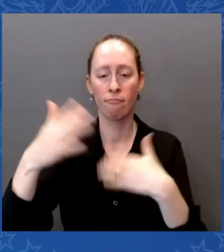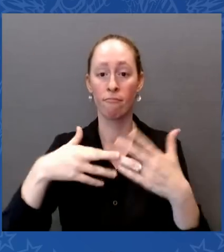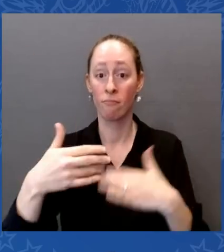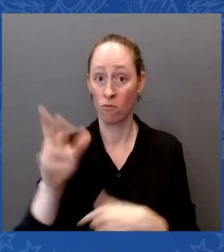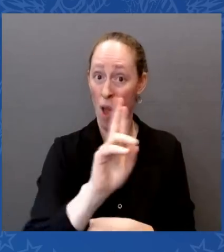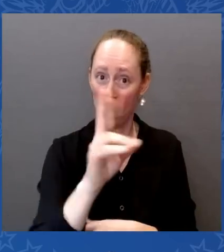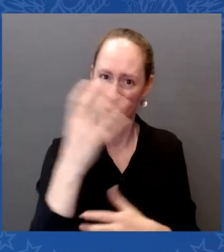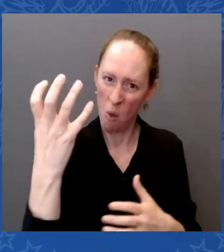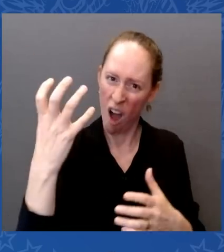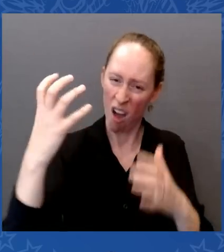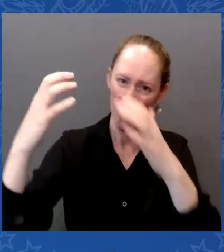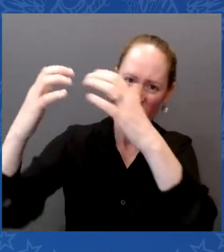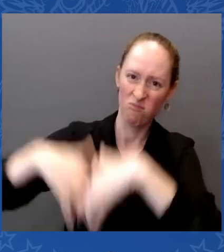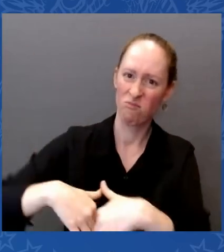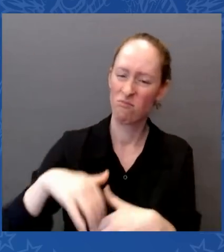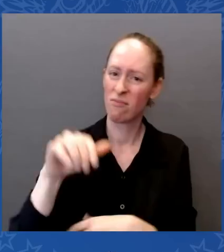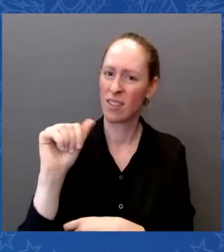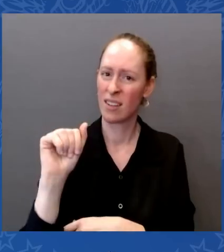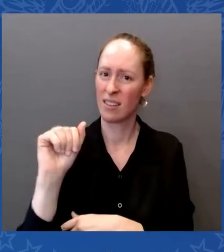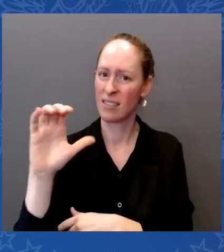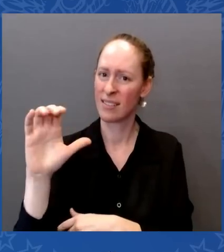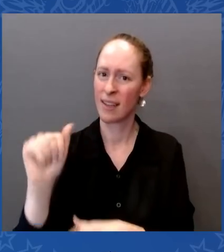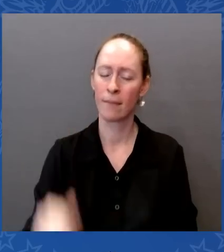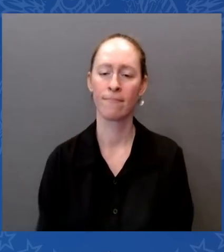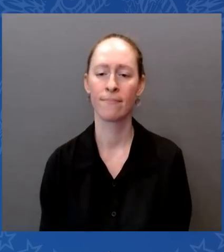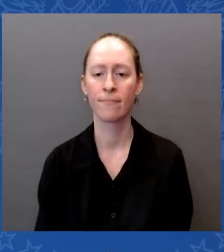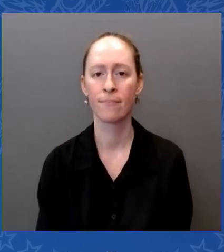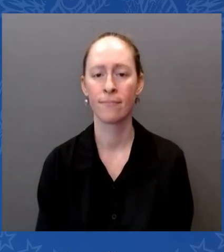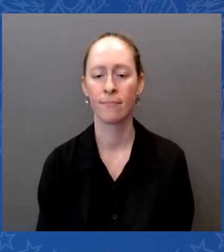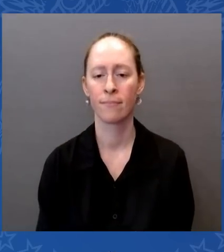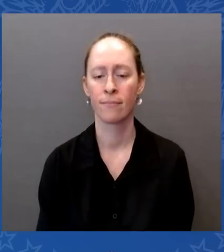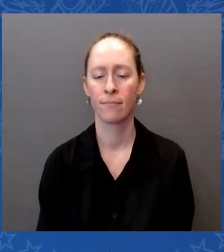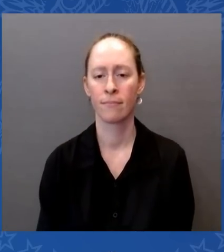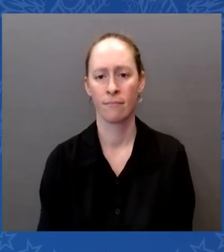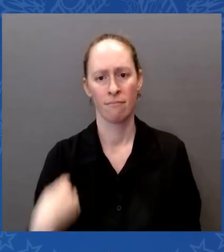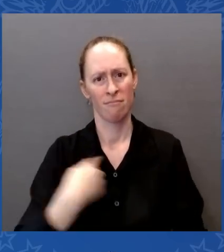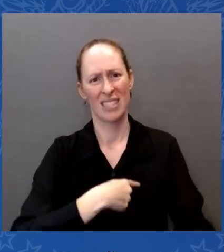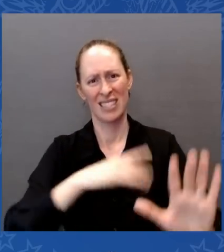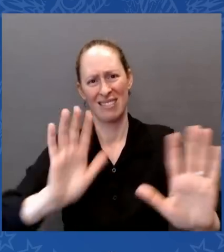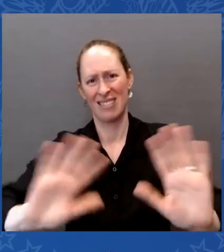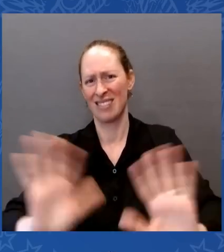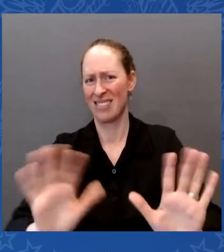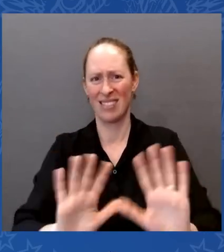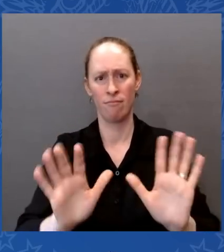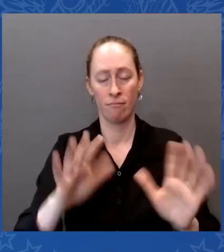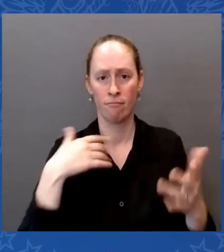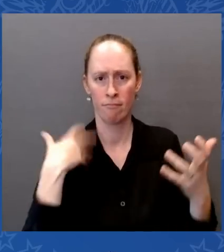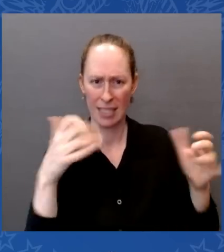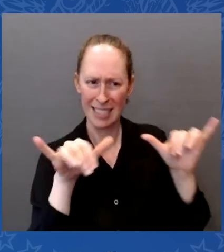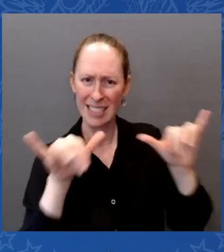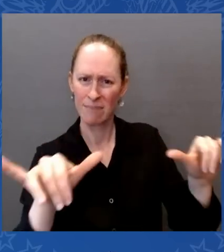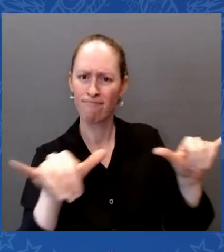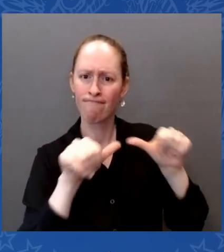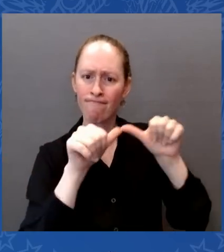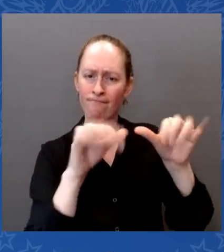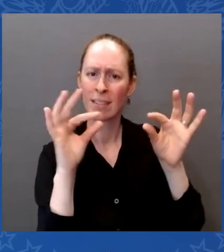we're doing everything we can to keep gas prices down, and the Republicans are against it all. And it's all part of the trickle-down mentality